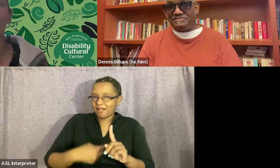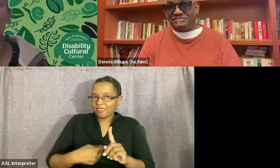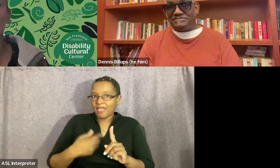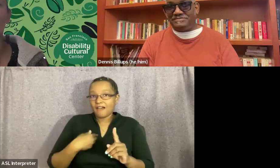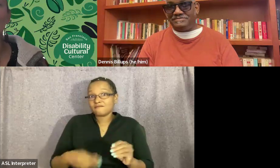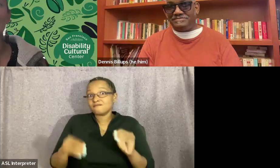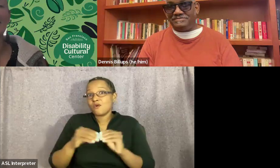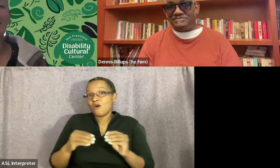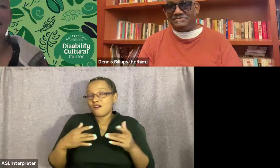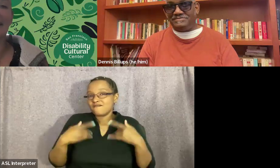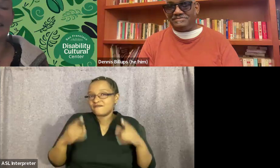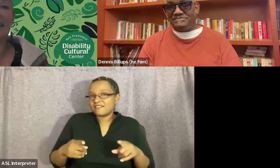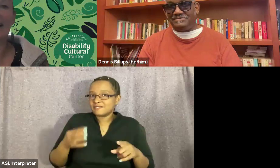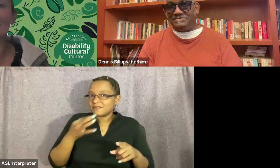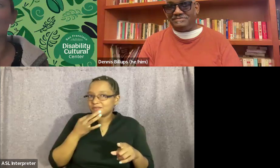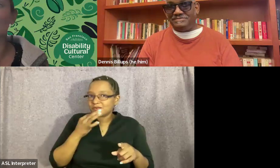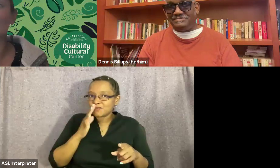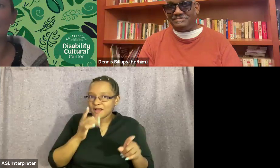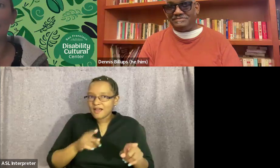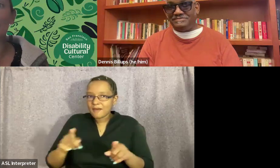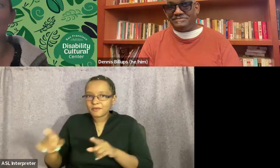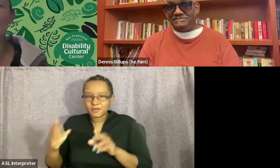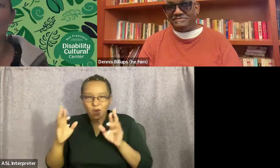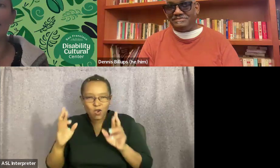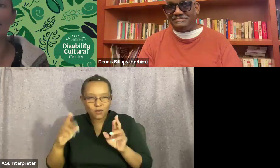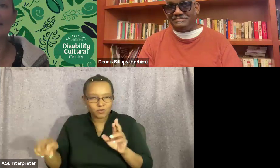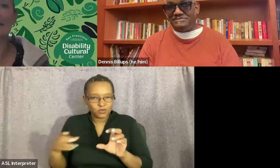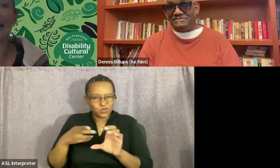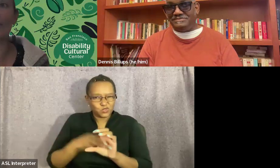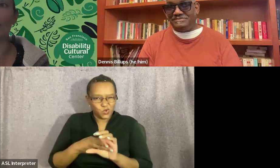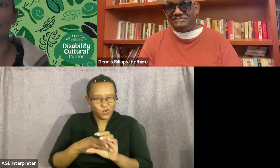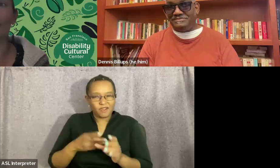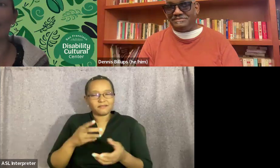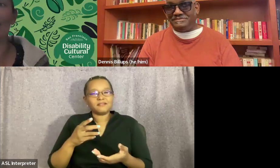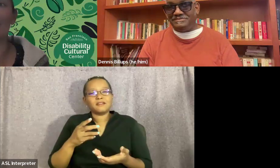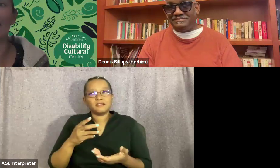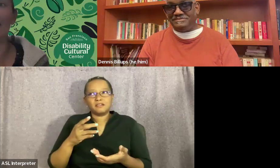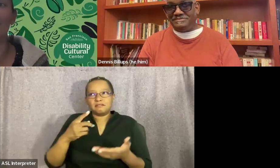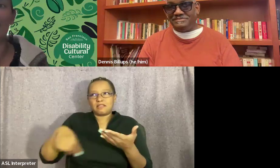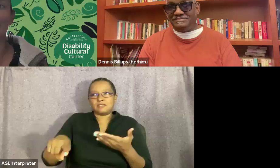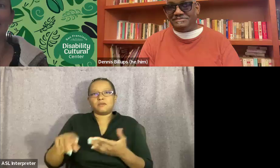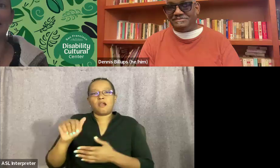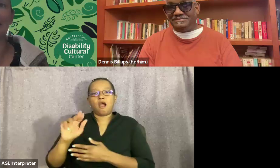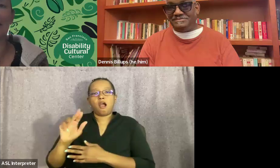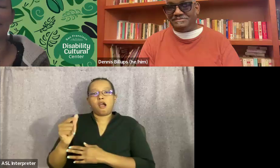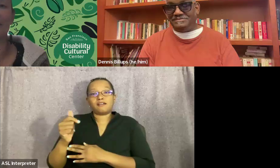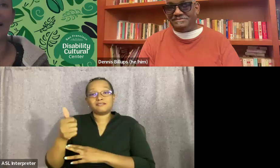you will join us at the end of this upcoming week, August 10th we will have a family disability movie